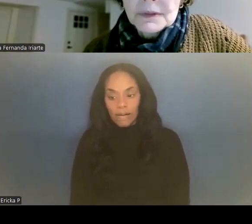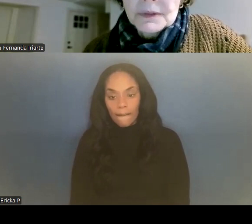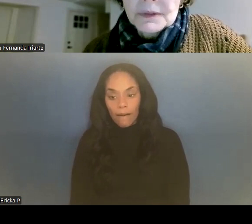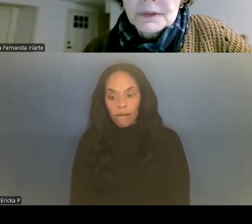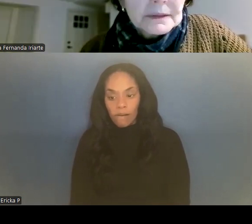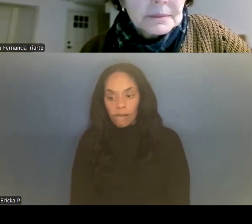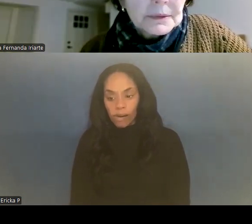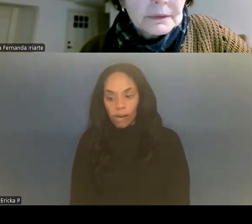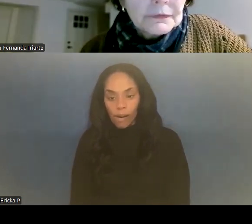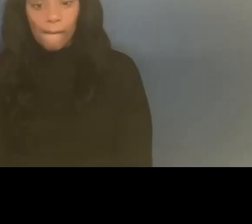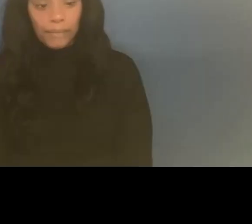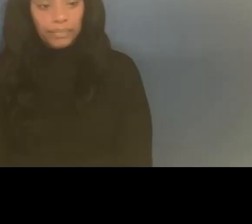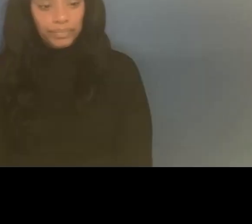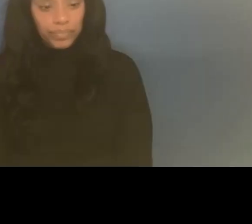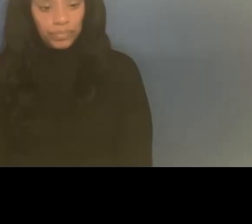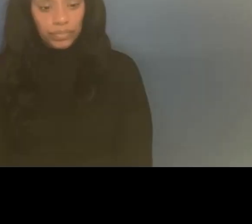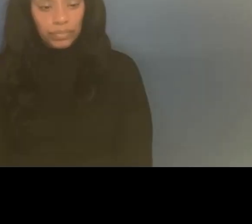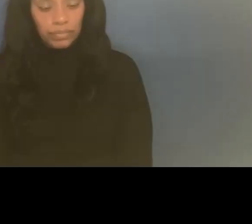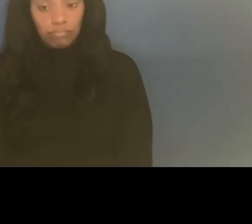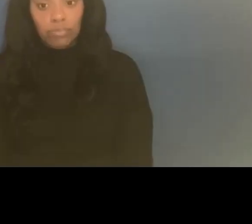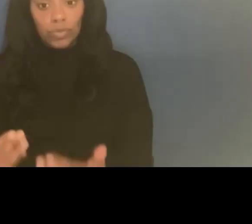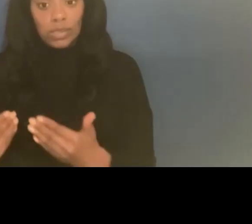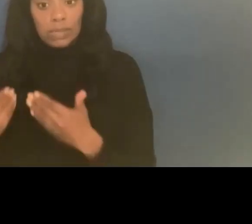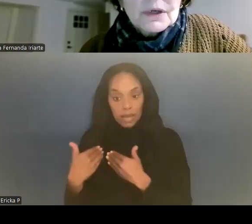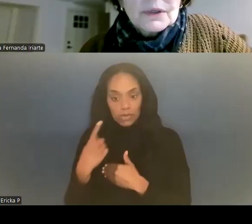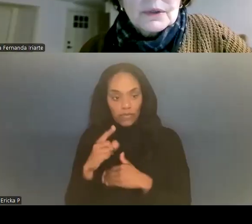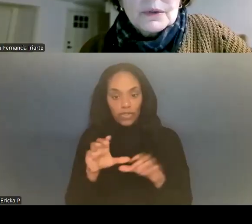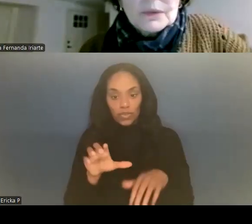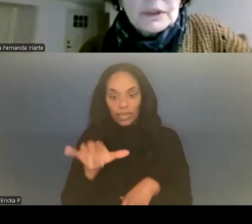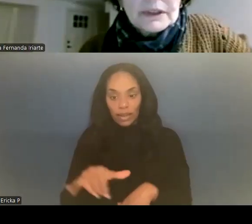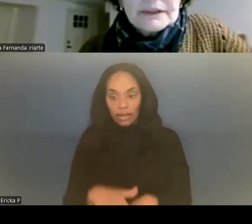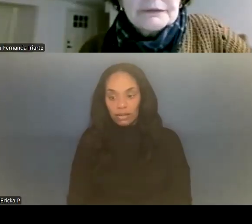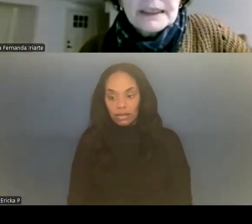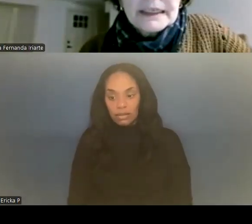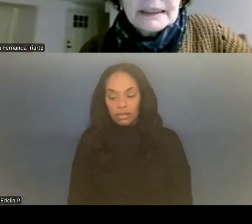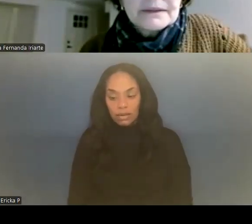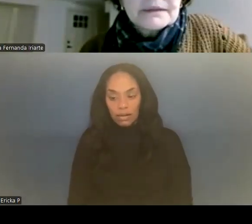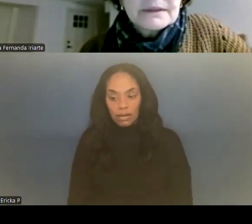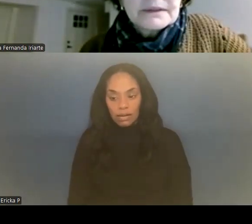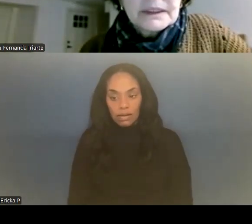Responsible for doing that. So we are going to find, okay.